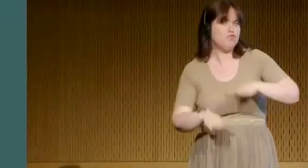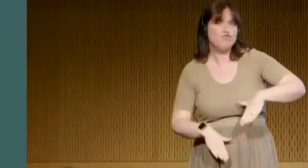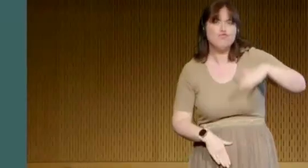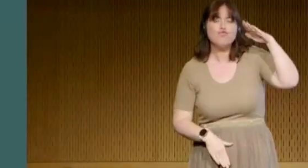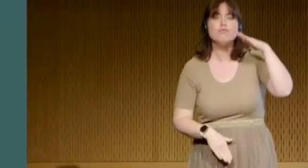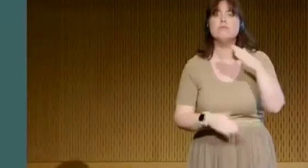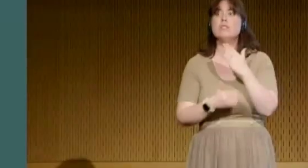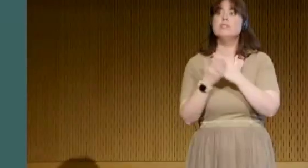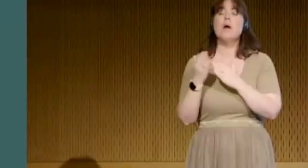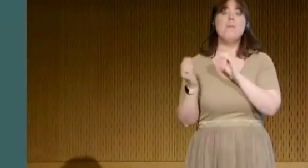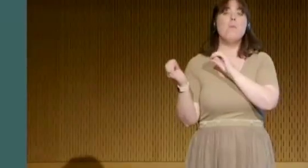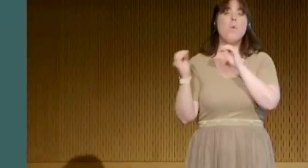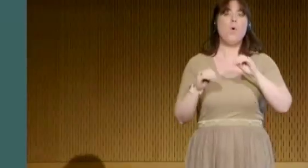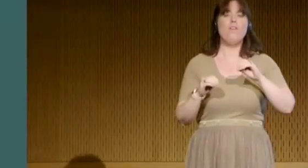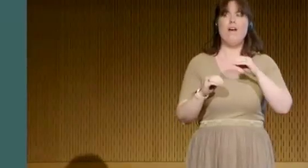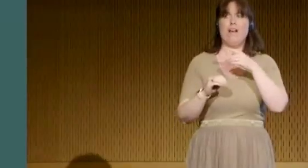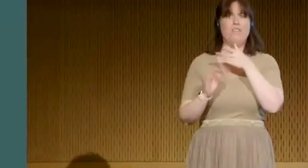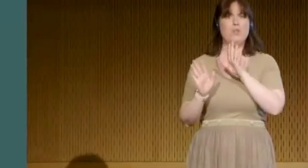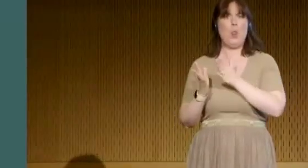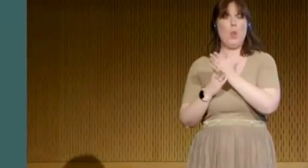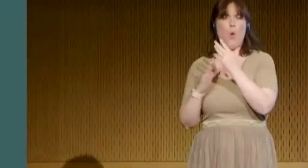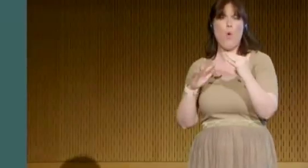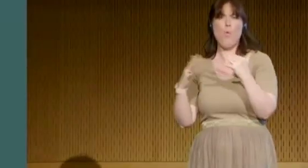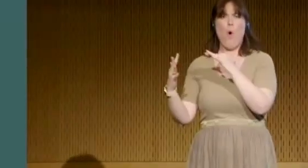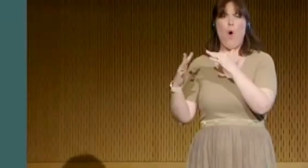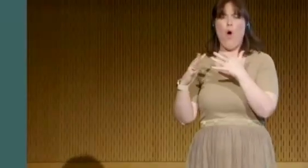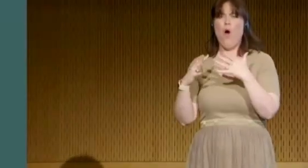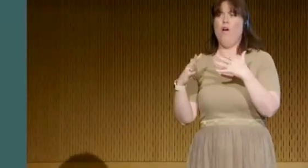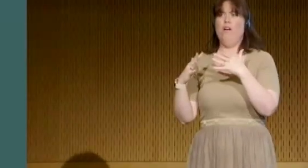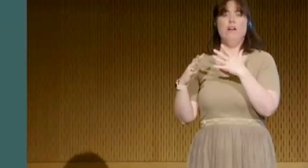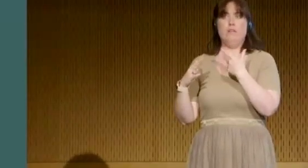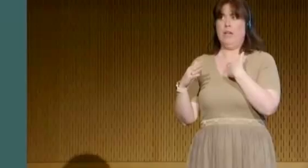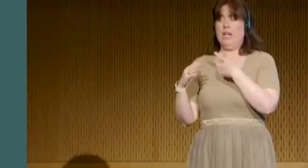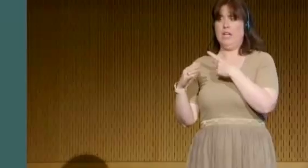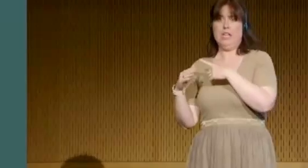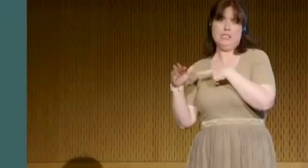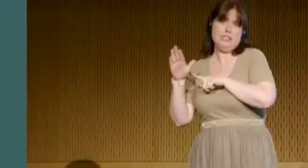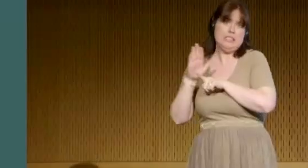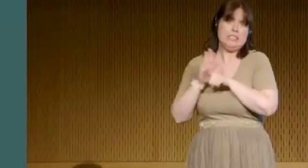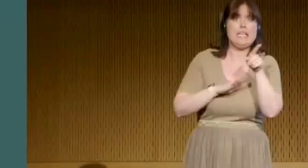to us from war torn countries where they've escaped conflict. They arrive in Ireland.